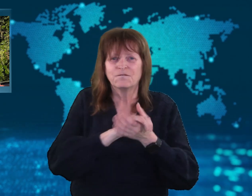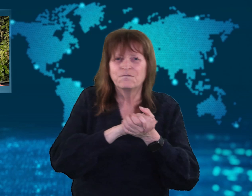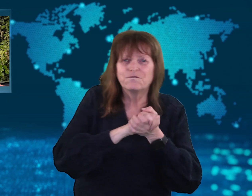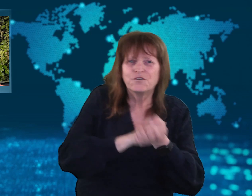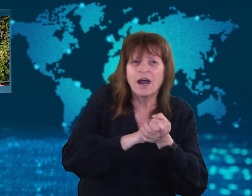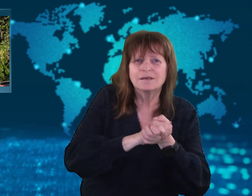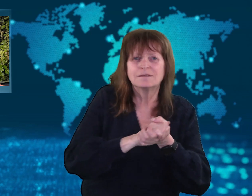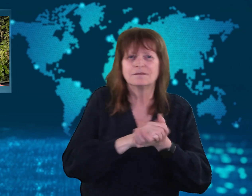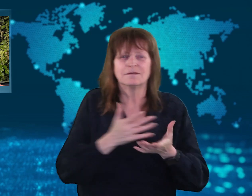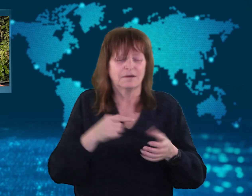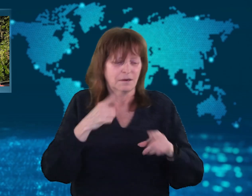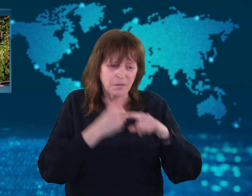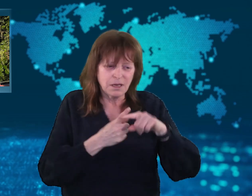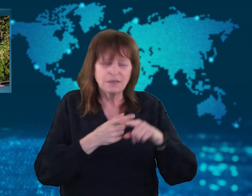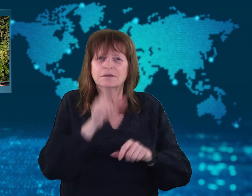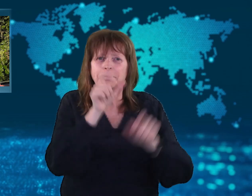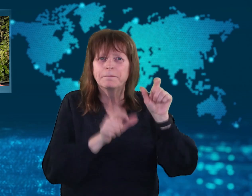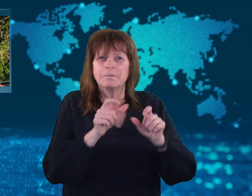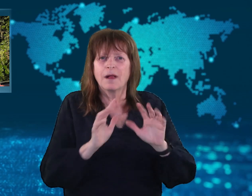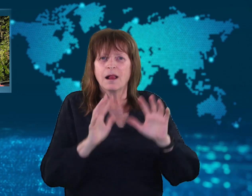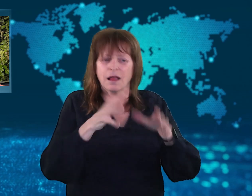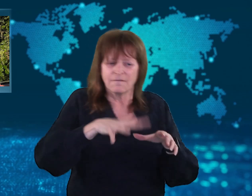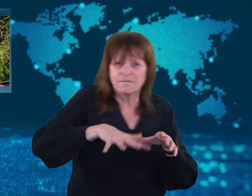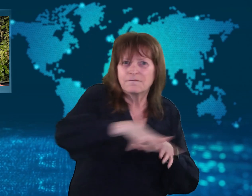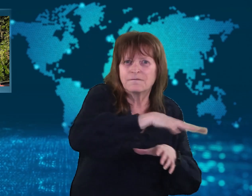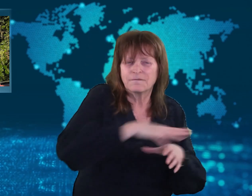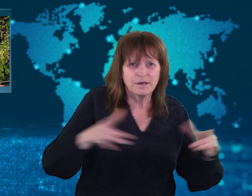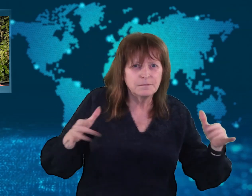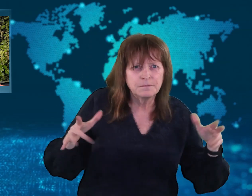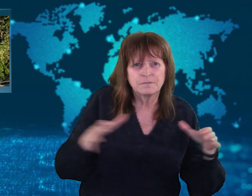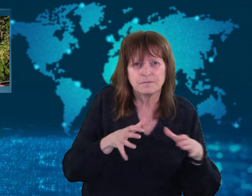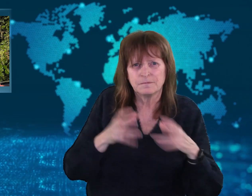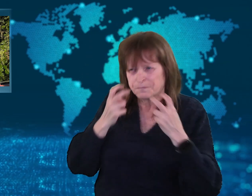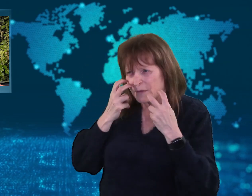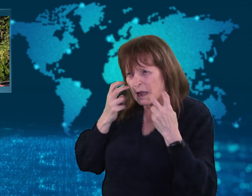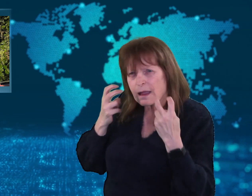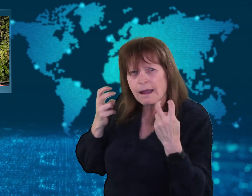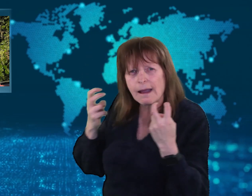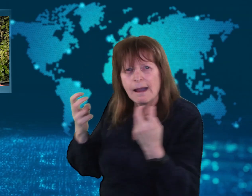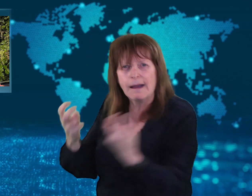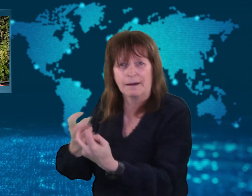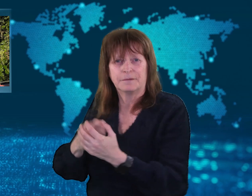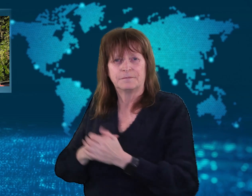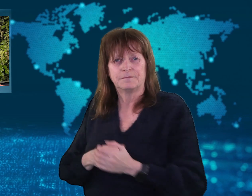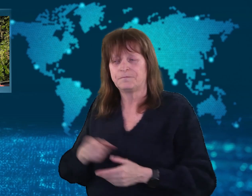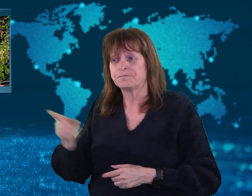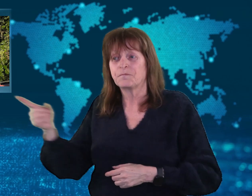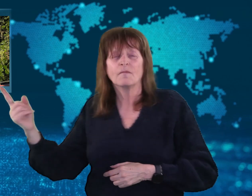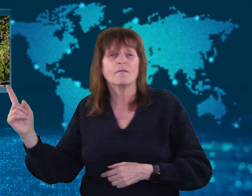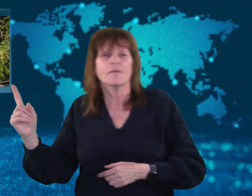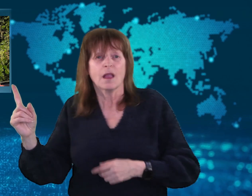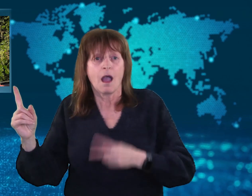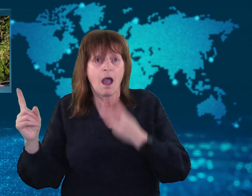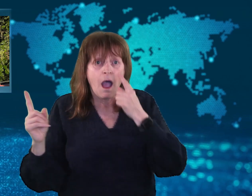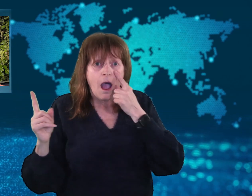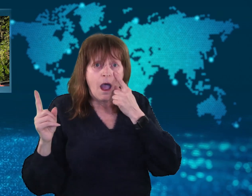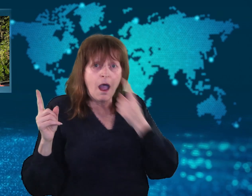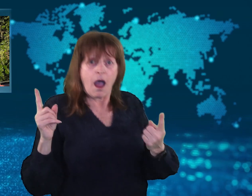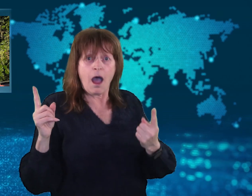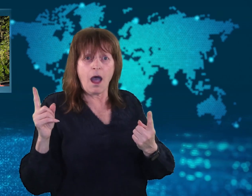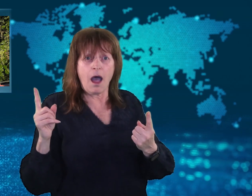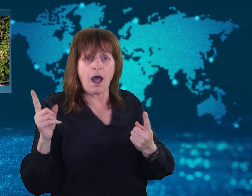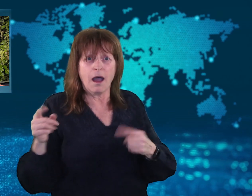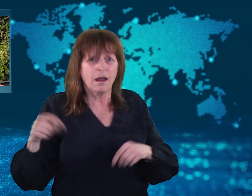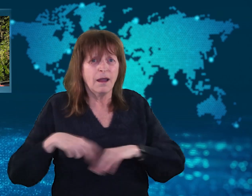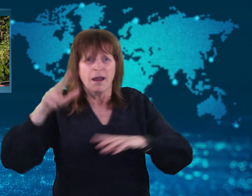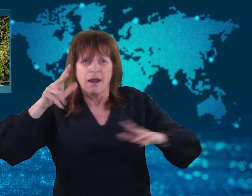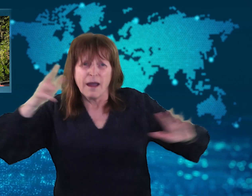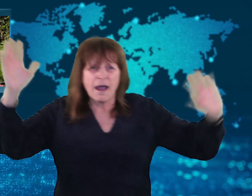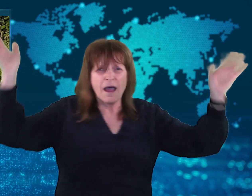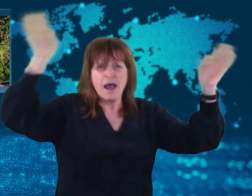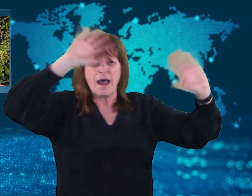and limped through thorns to reach them.